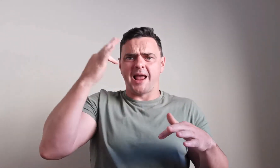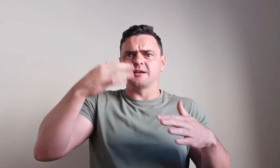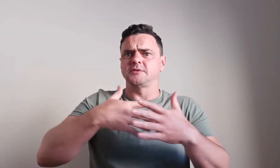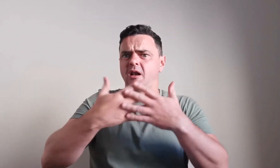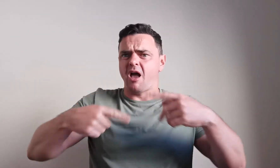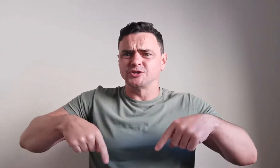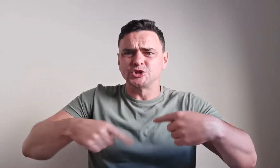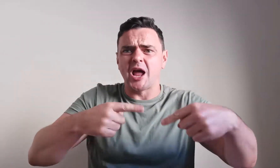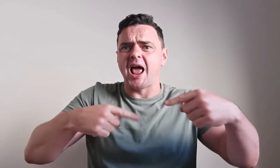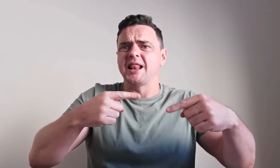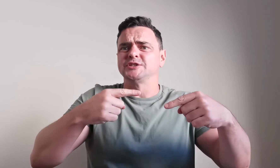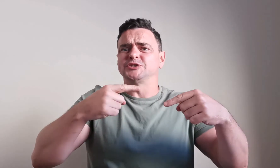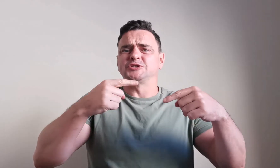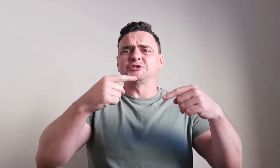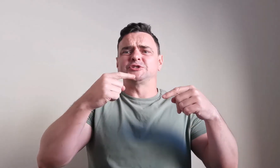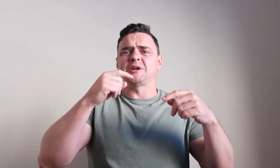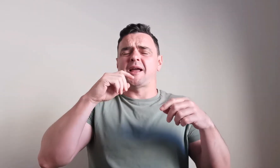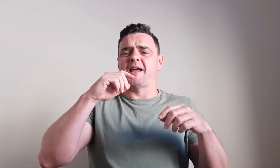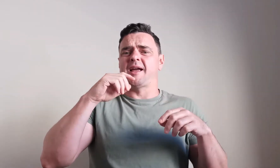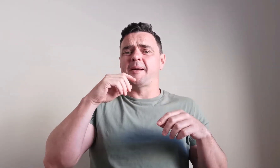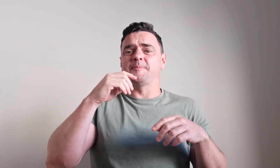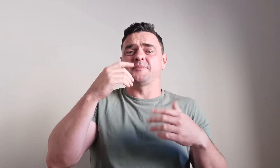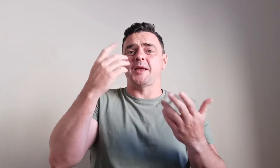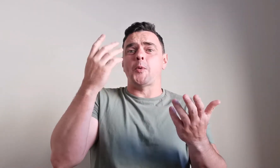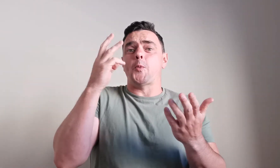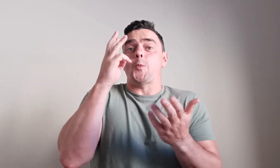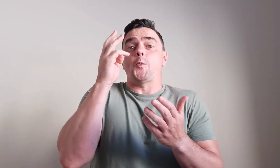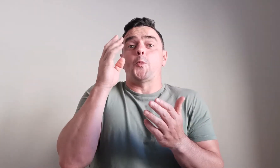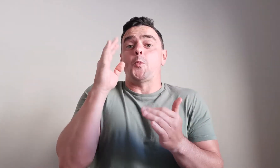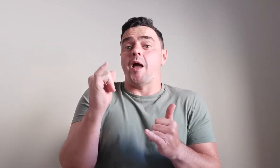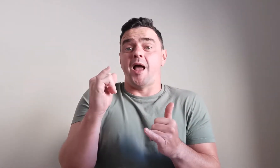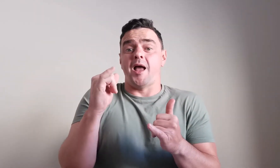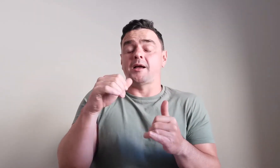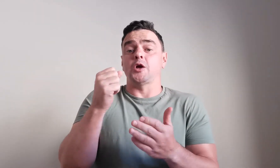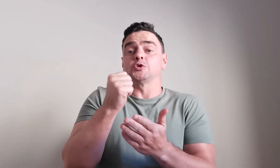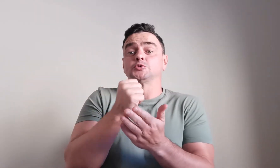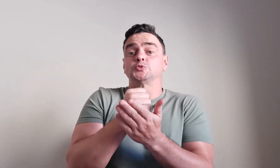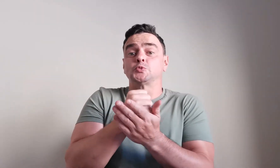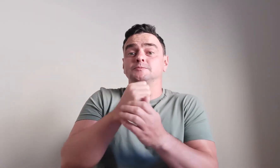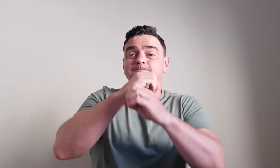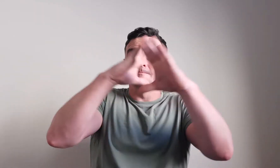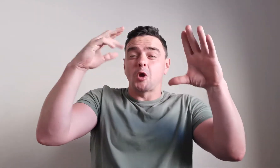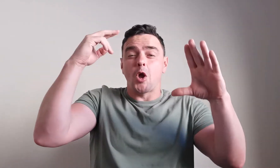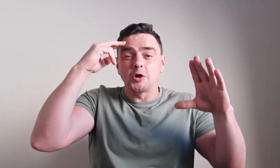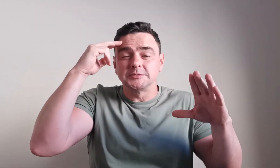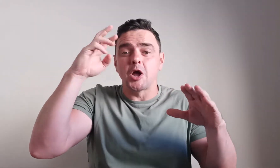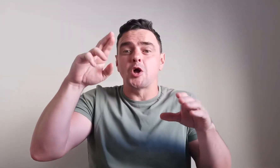teaching. And this was particularly because students didn't have a clear understanding of the